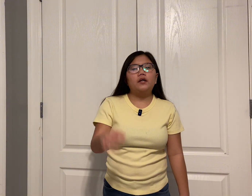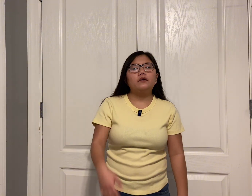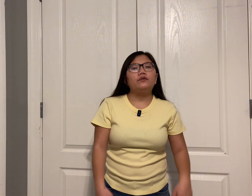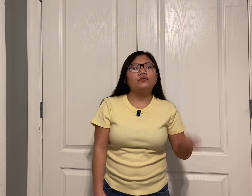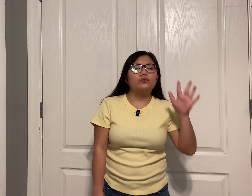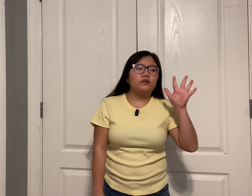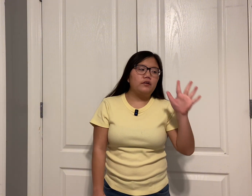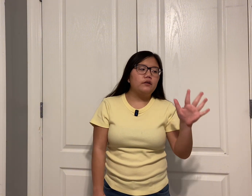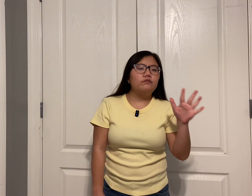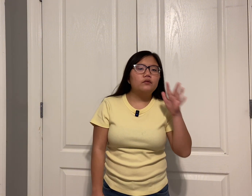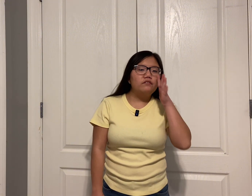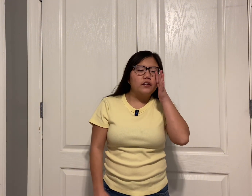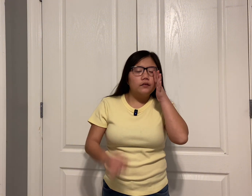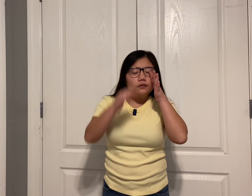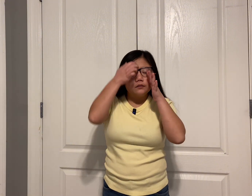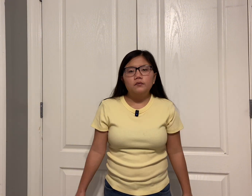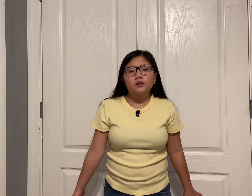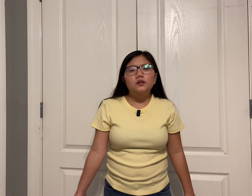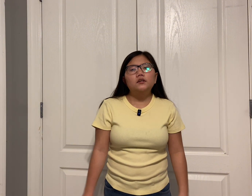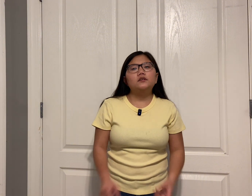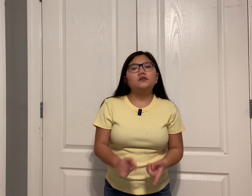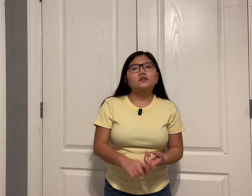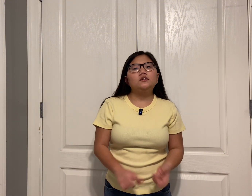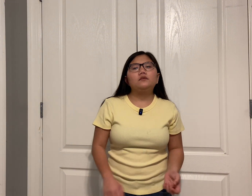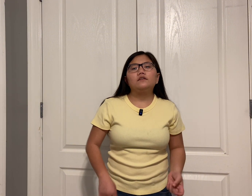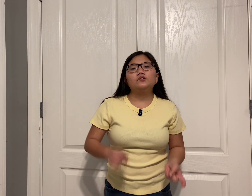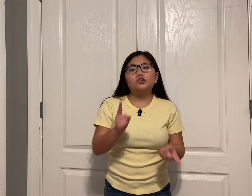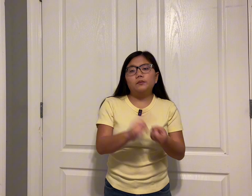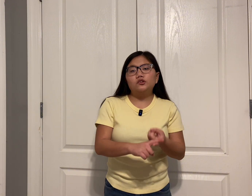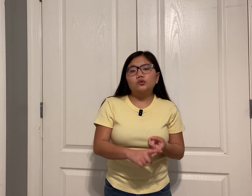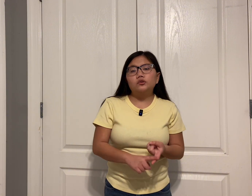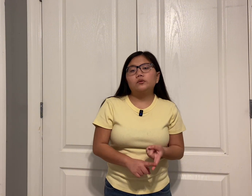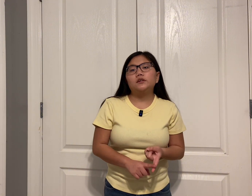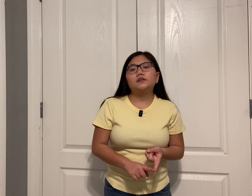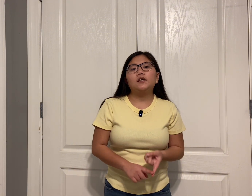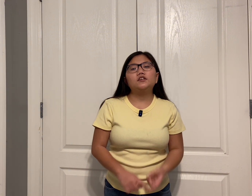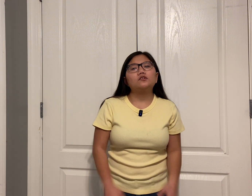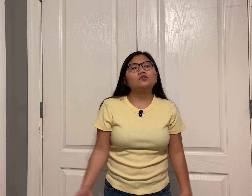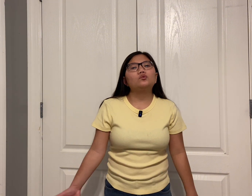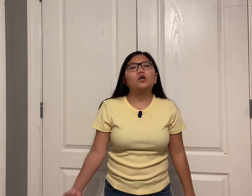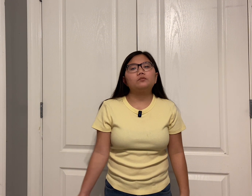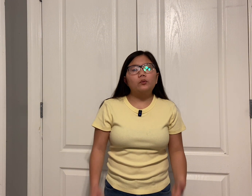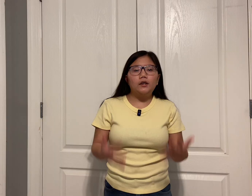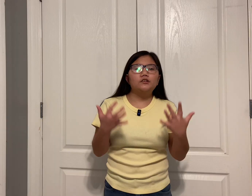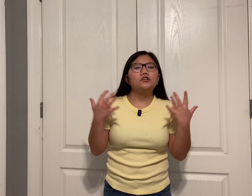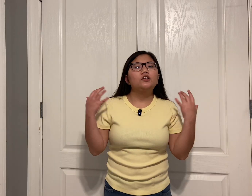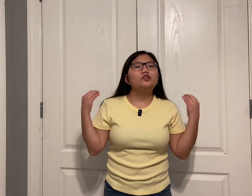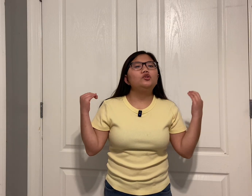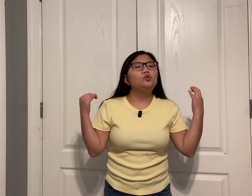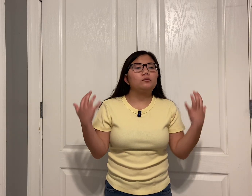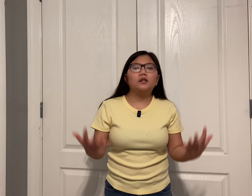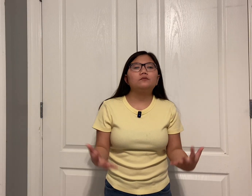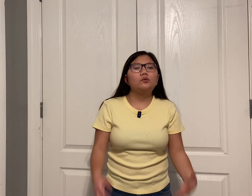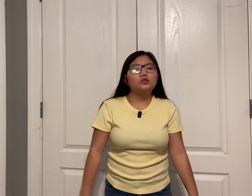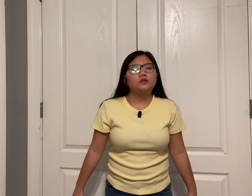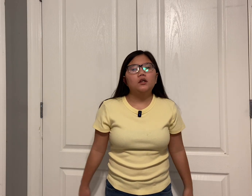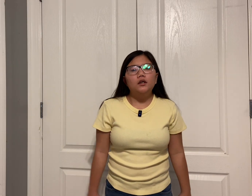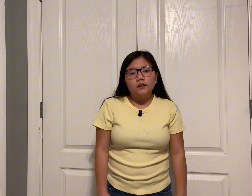Use your left hand if you're left handed. You have your symmetrical two handed signs which requires both hands to do some kind of motion